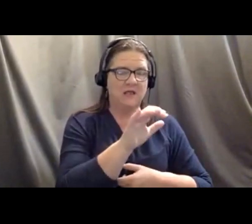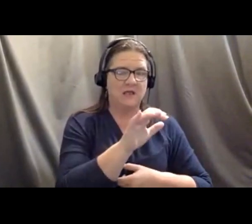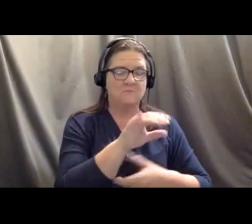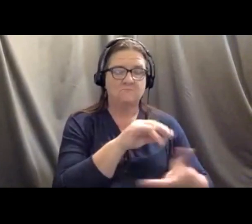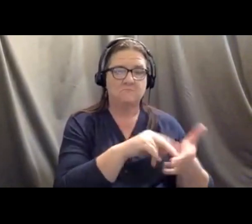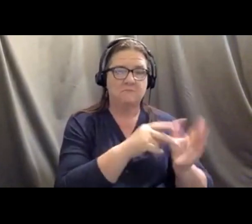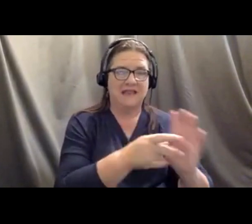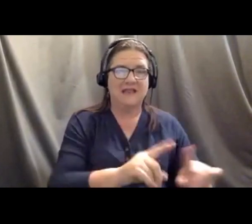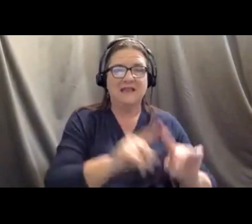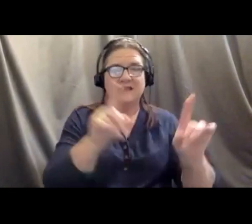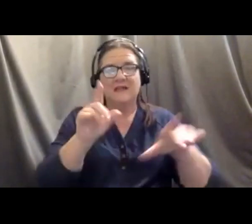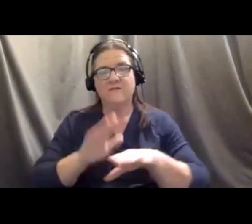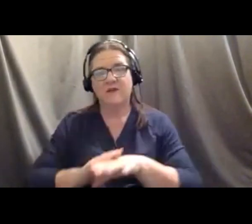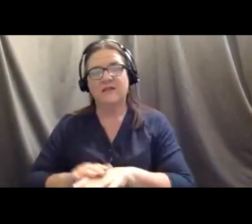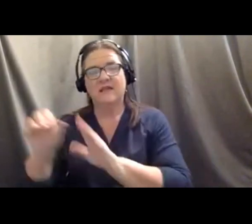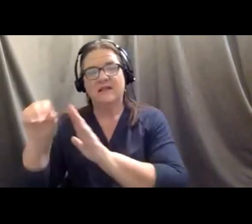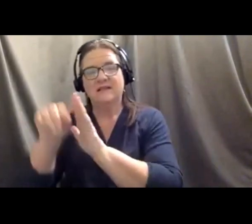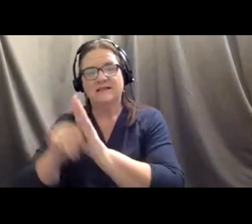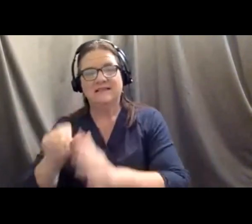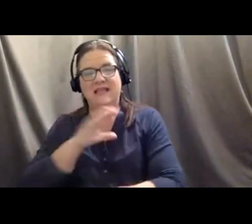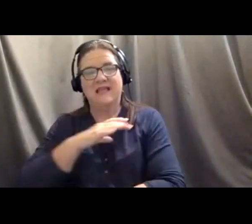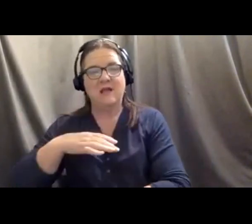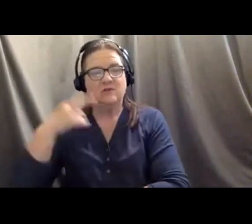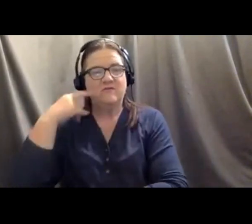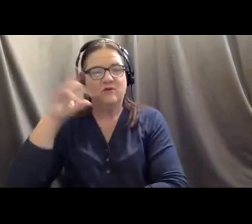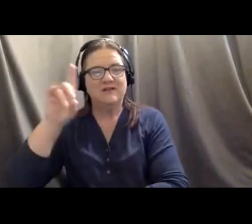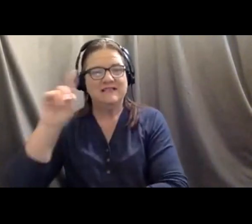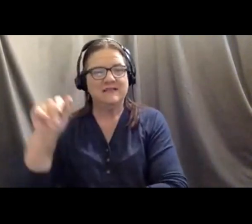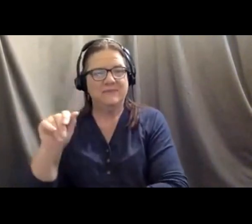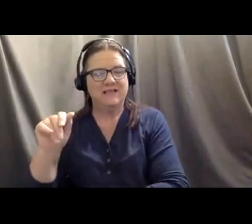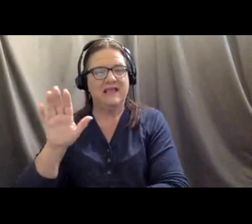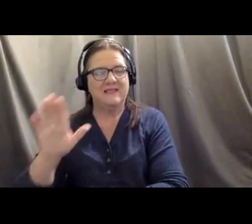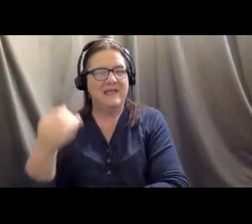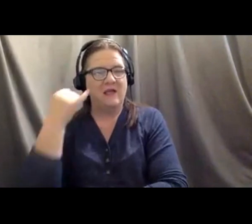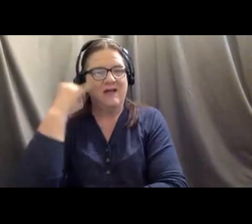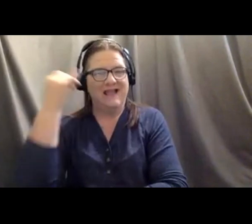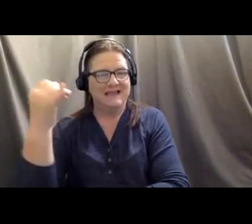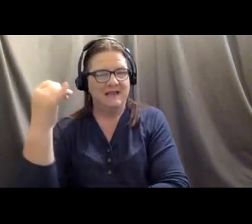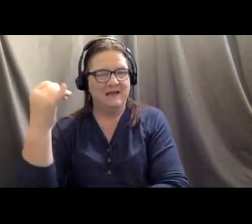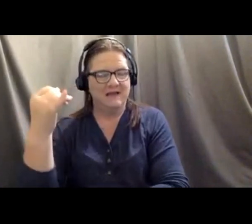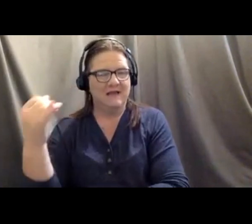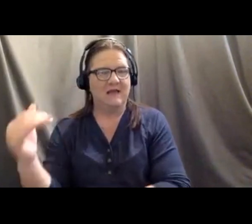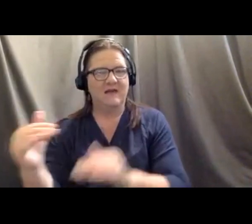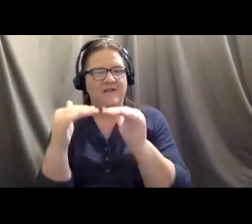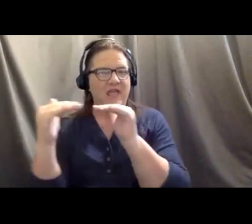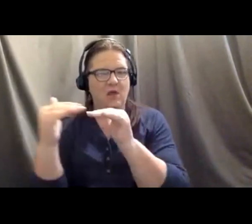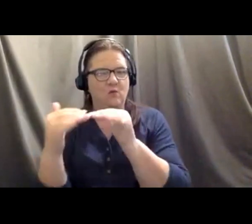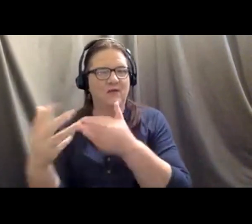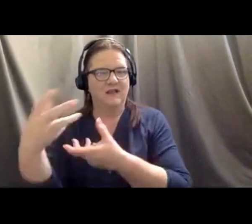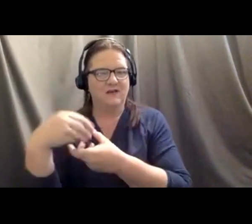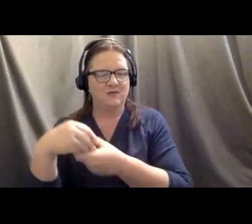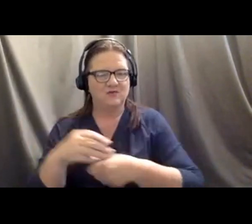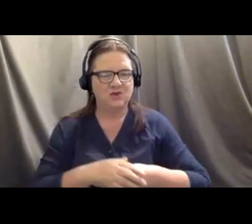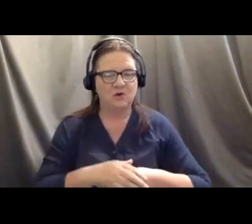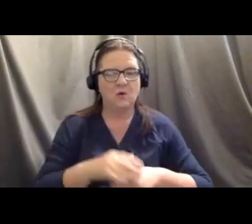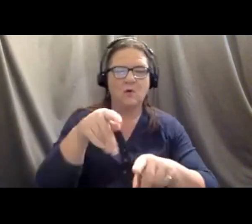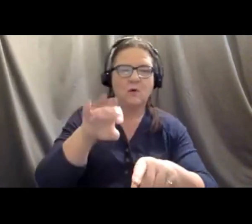different for the state council for developmental disability or for Peg Taylor center or for